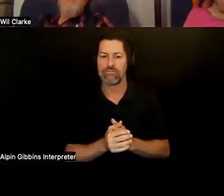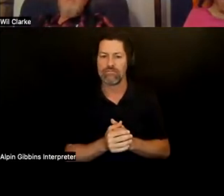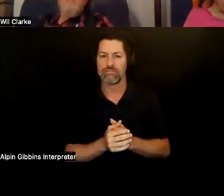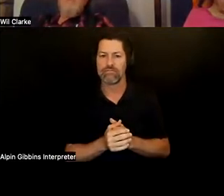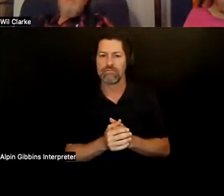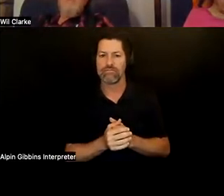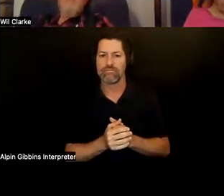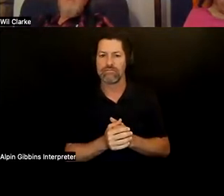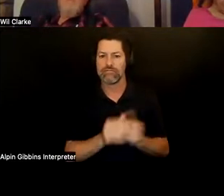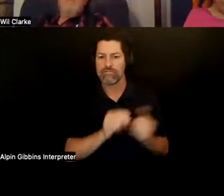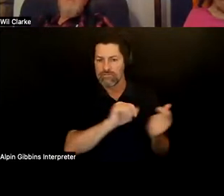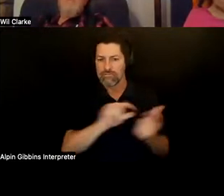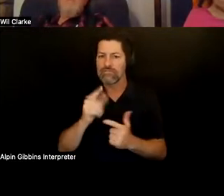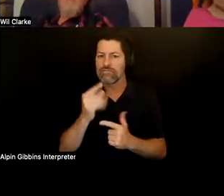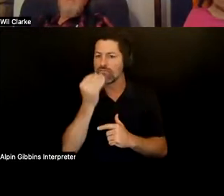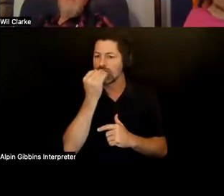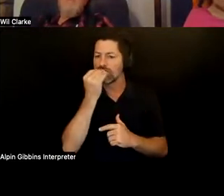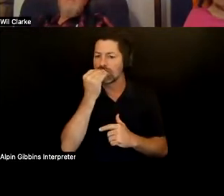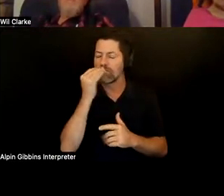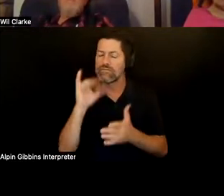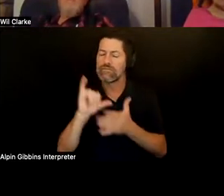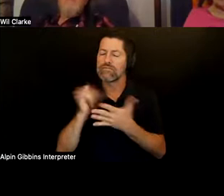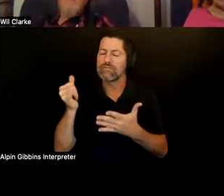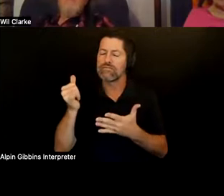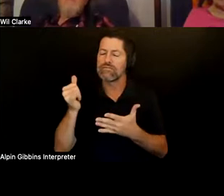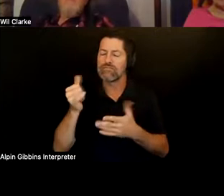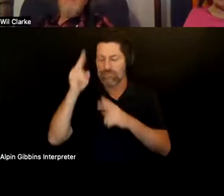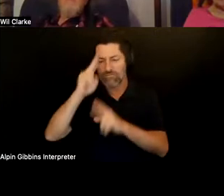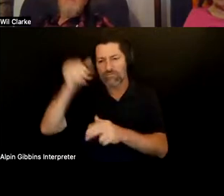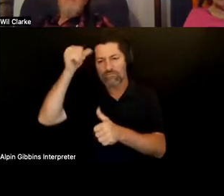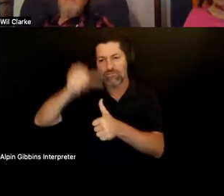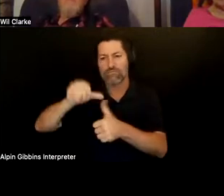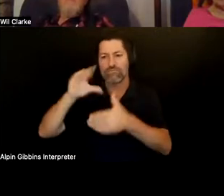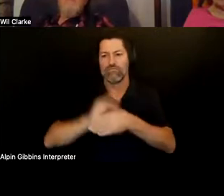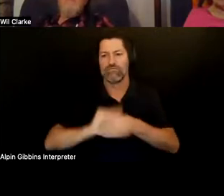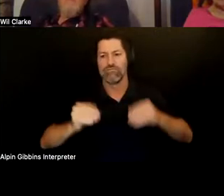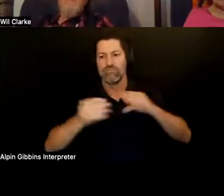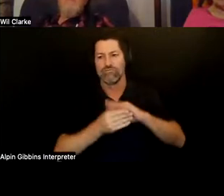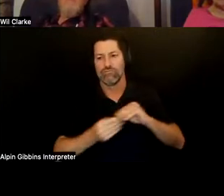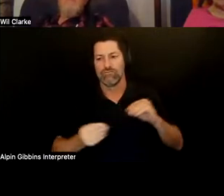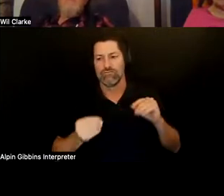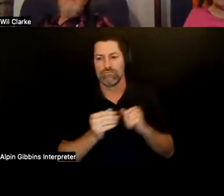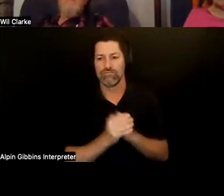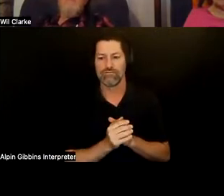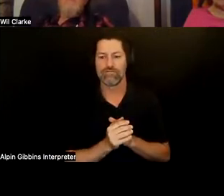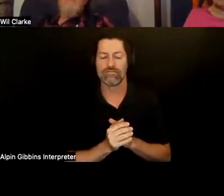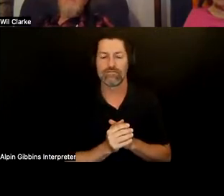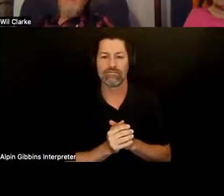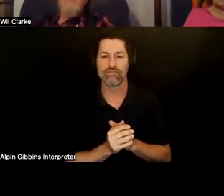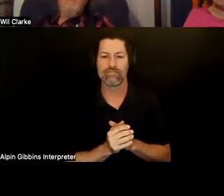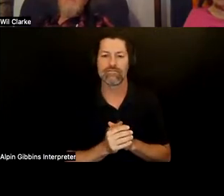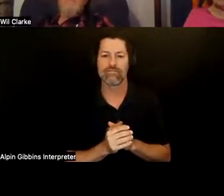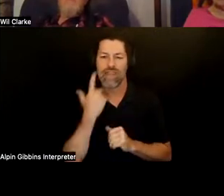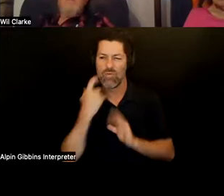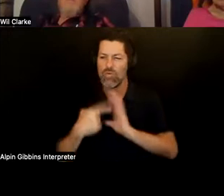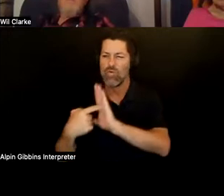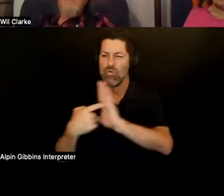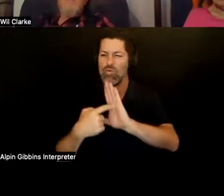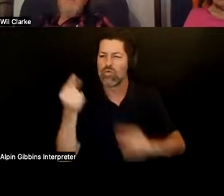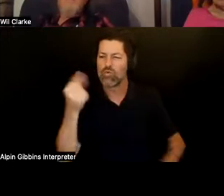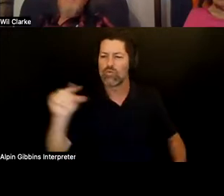all eaten as part of remembering the story. 19:19:59 The parsley that I showed you at